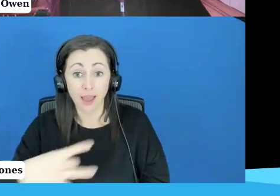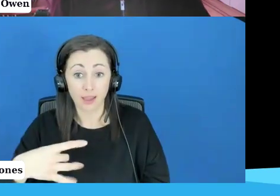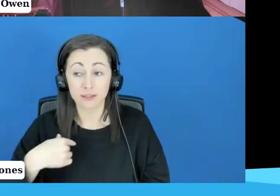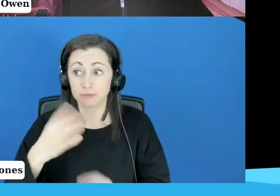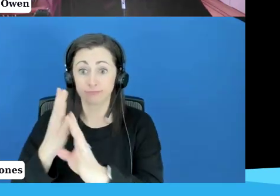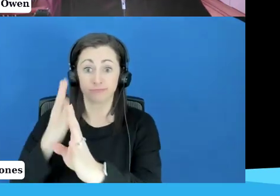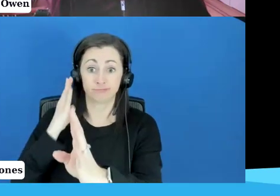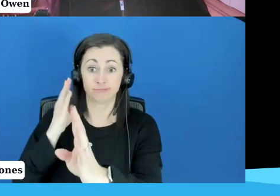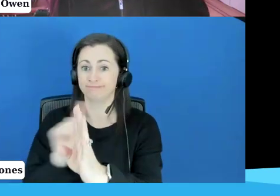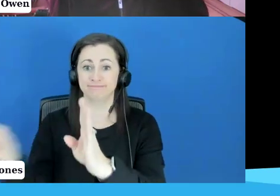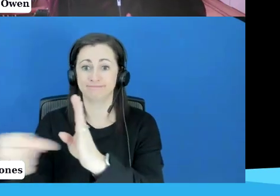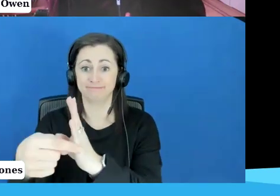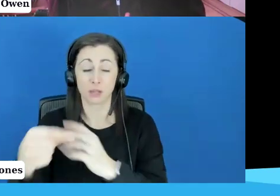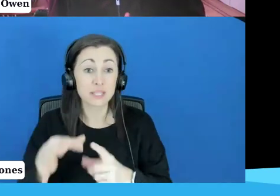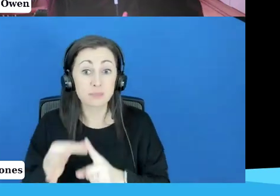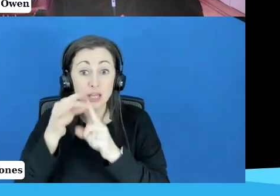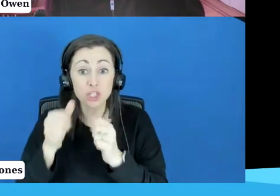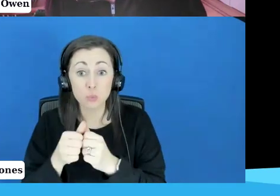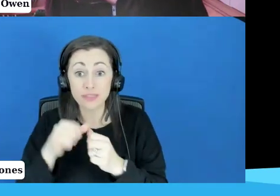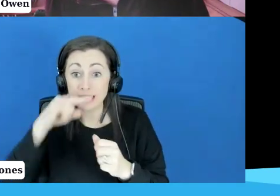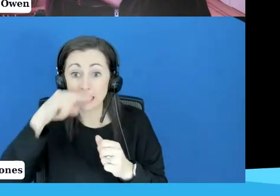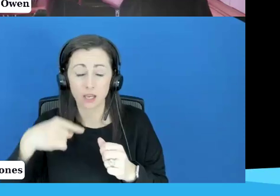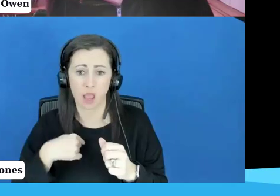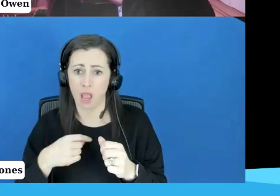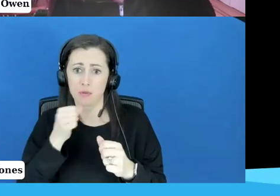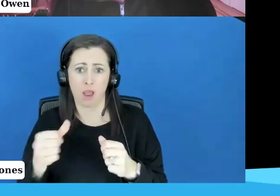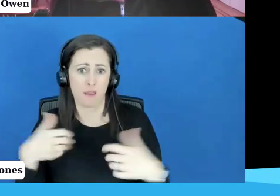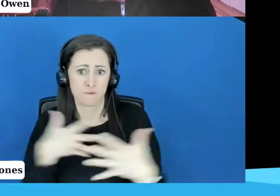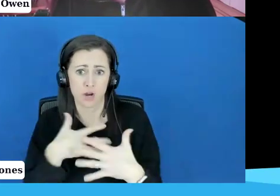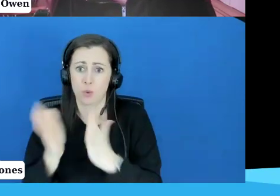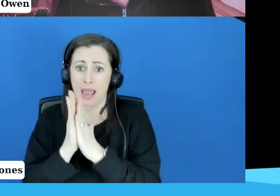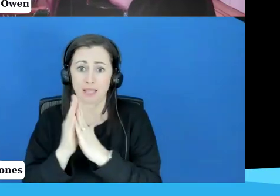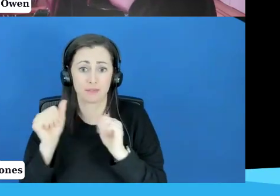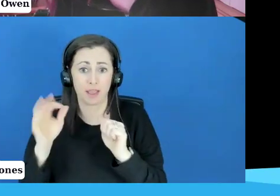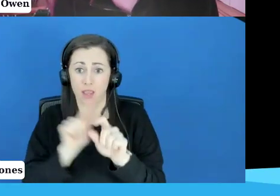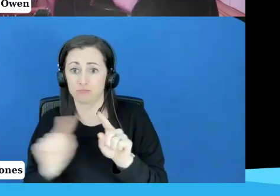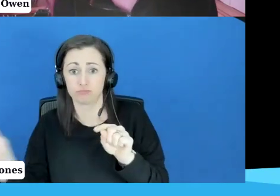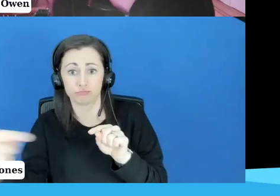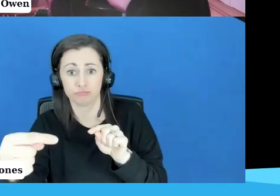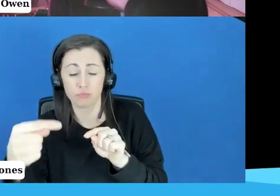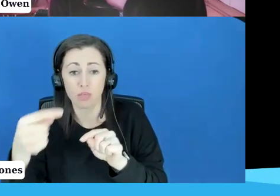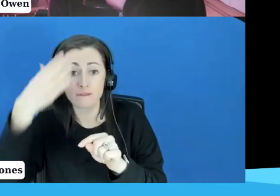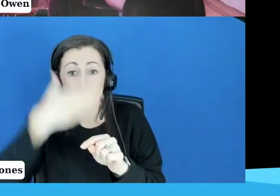I am not afraid to advocate for going to the front of the line. I would say that is an advantage.